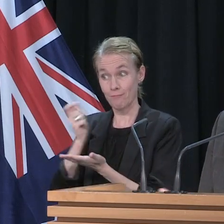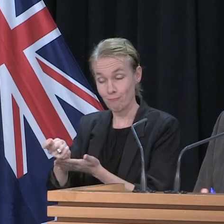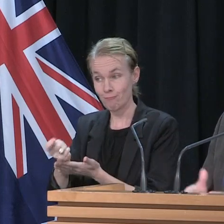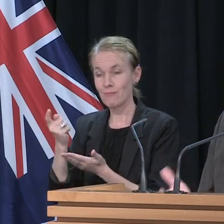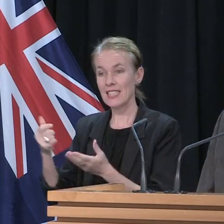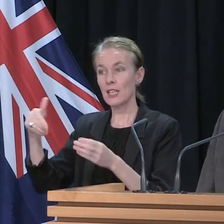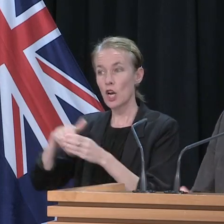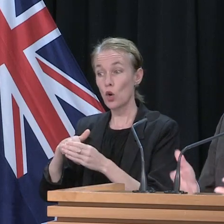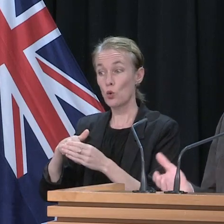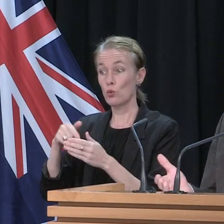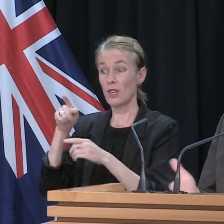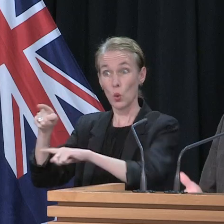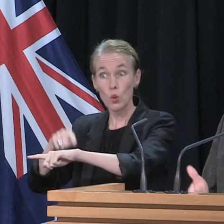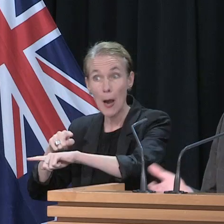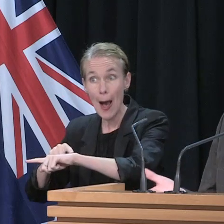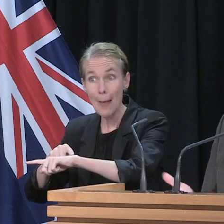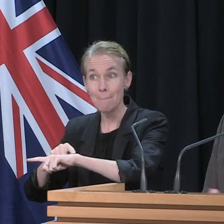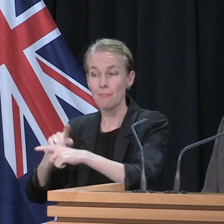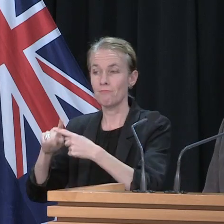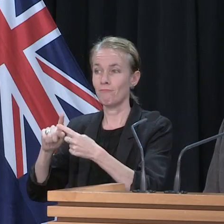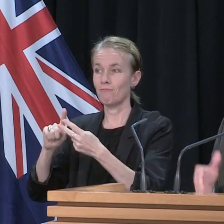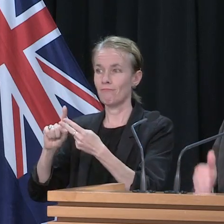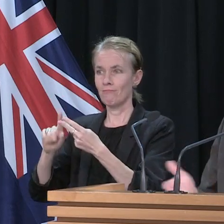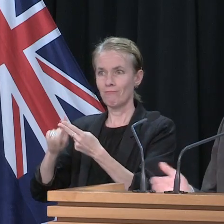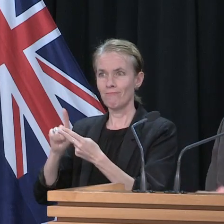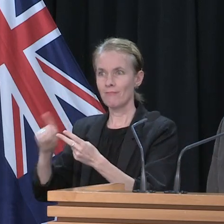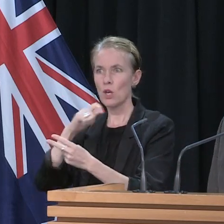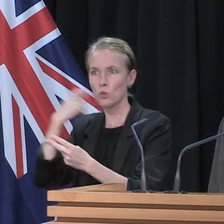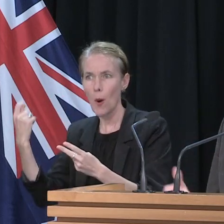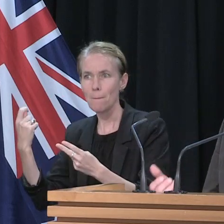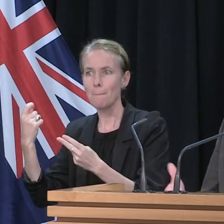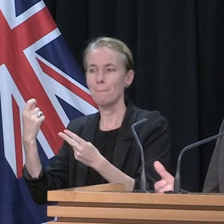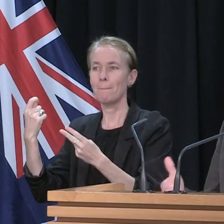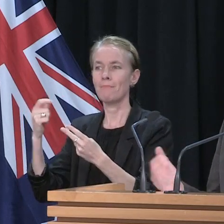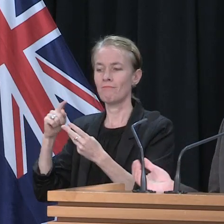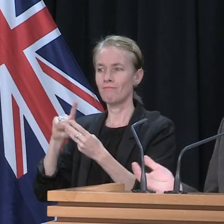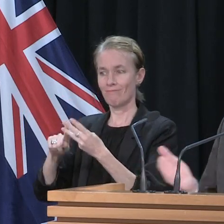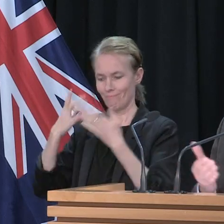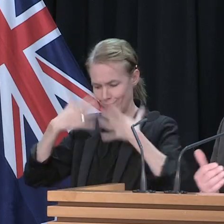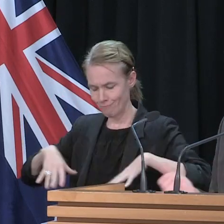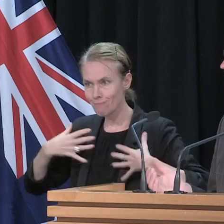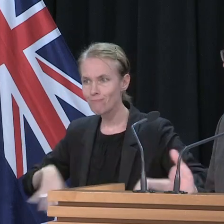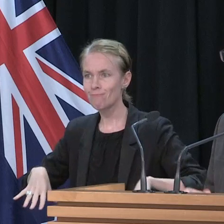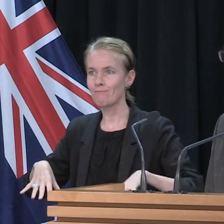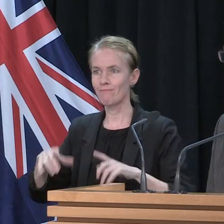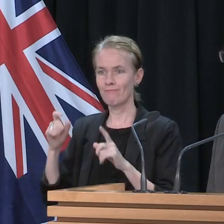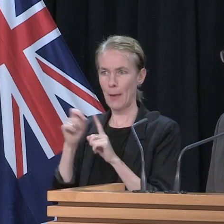that's been agreed with them which covers the cost of the visit, plus the time it takes